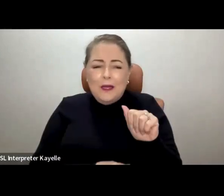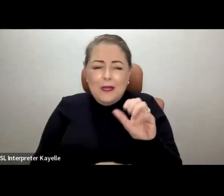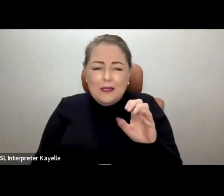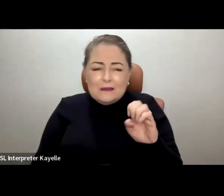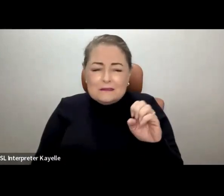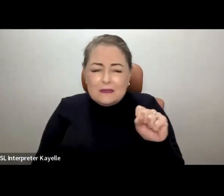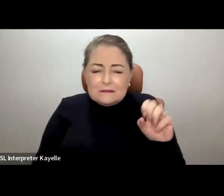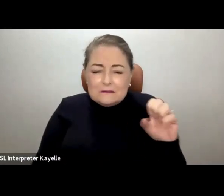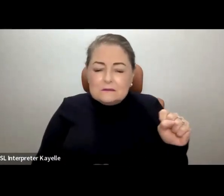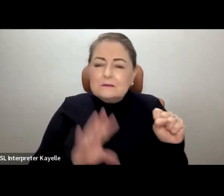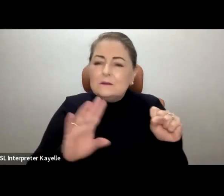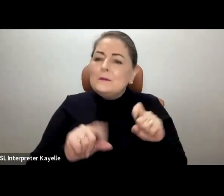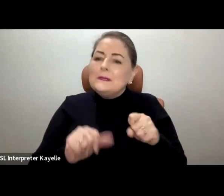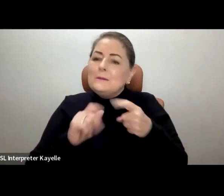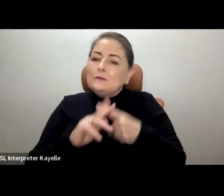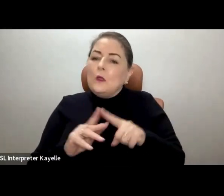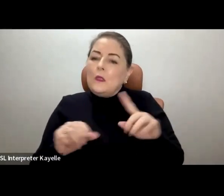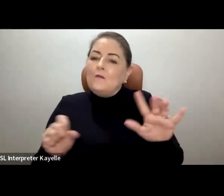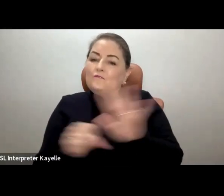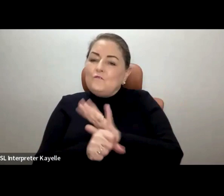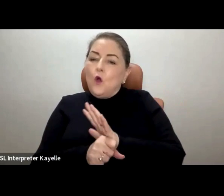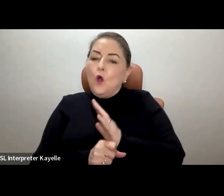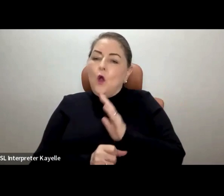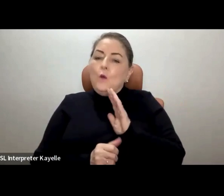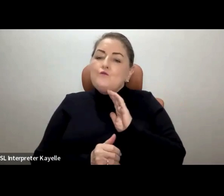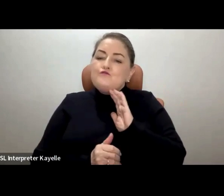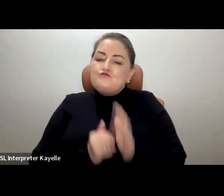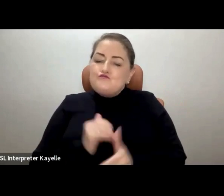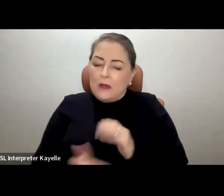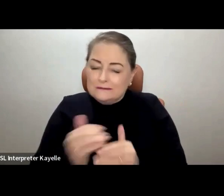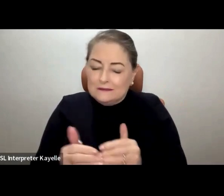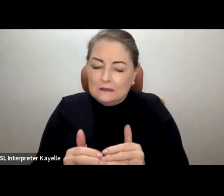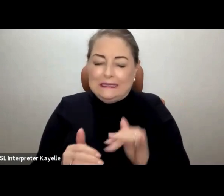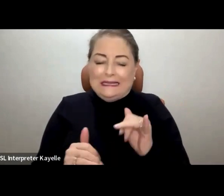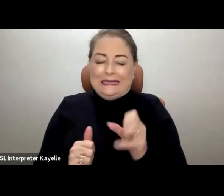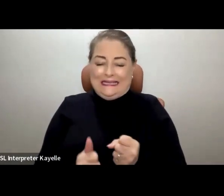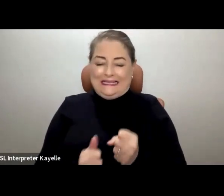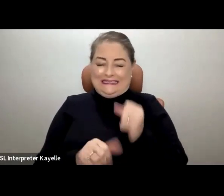beginning, the whole process is accessible on every level, from